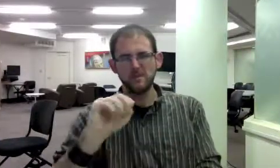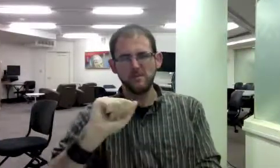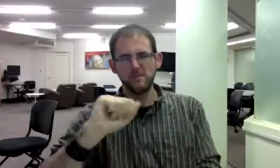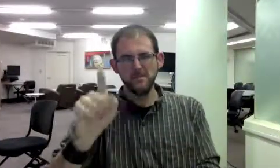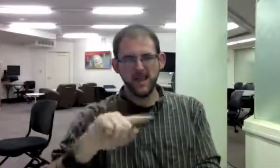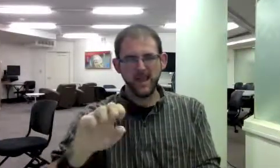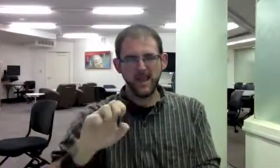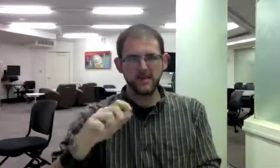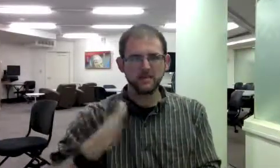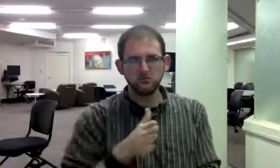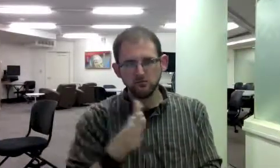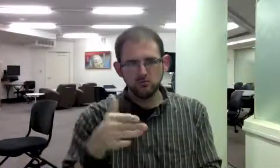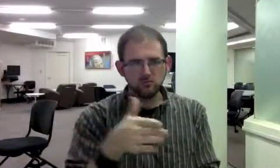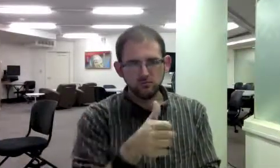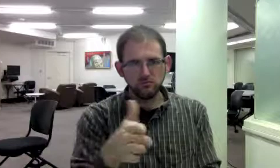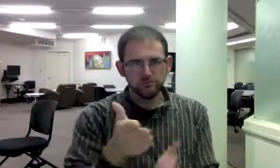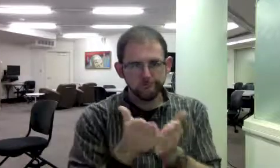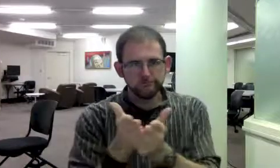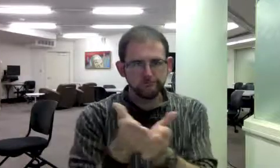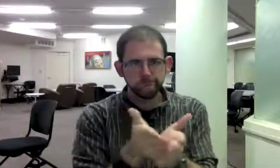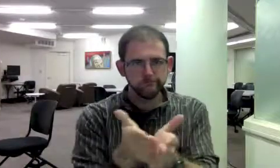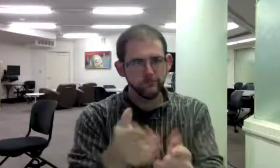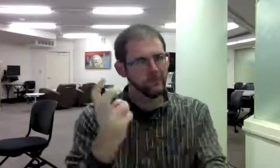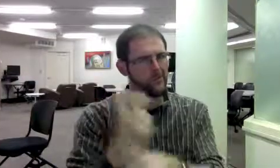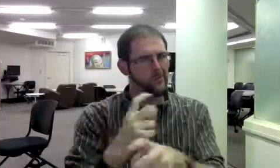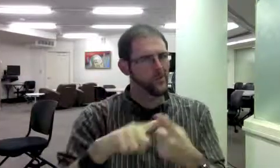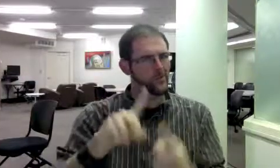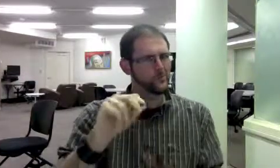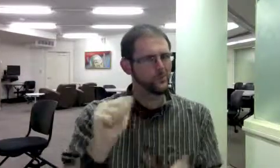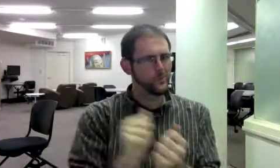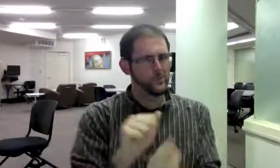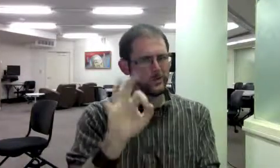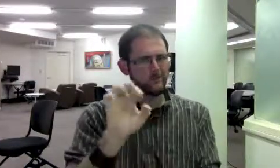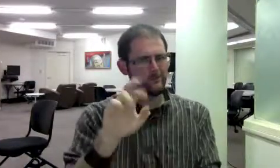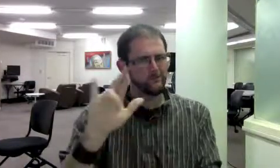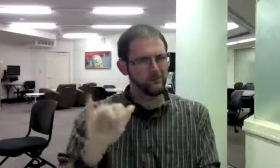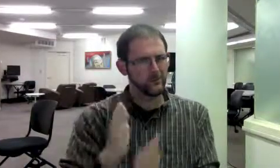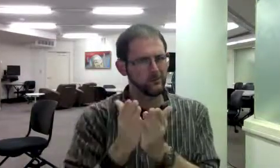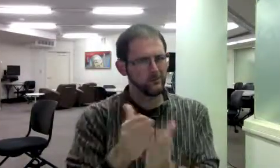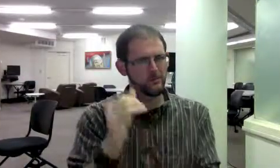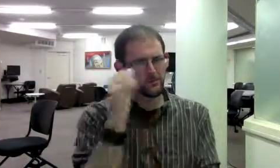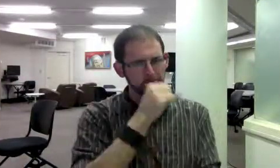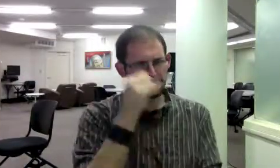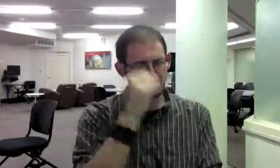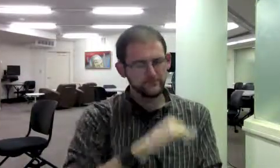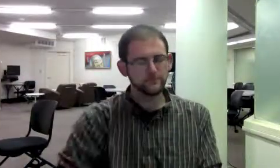So the river becomes a maze of channels -- pretty tough to navigate when you're sailing a ferry!